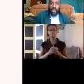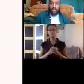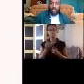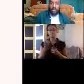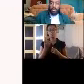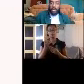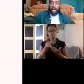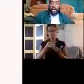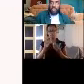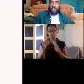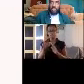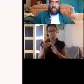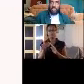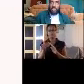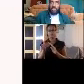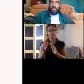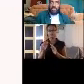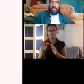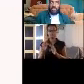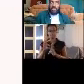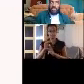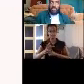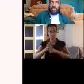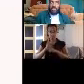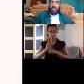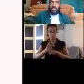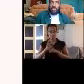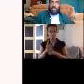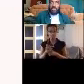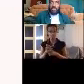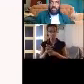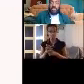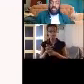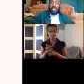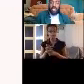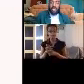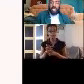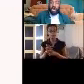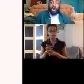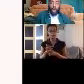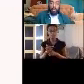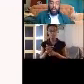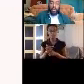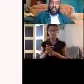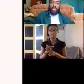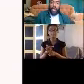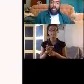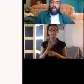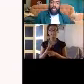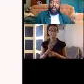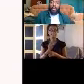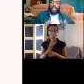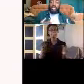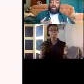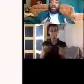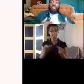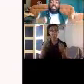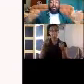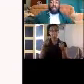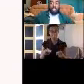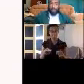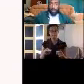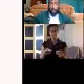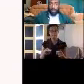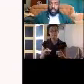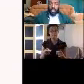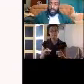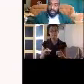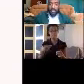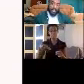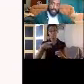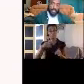able to to despite the harm that we know, we're actually going to expose people to,